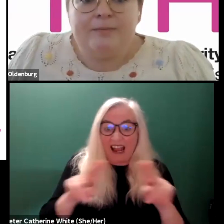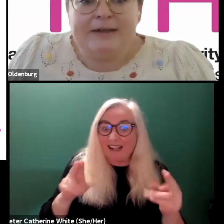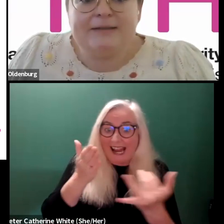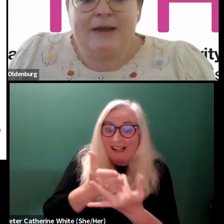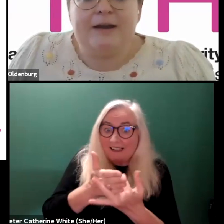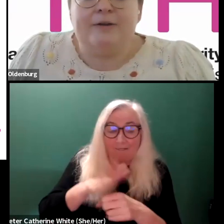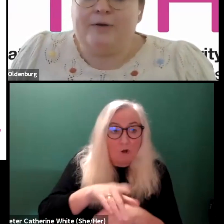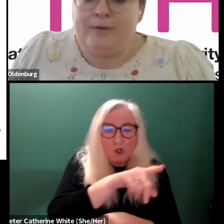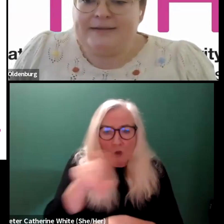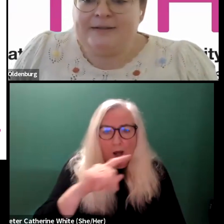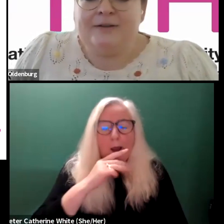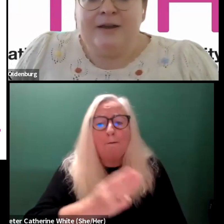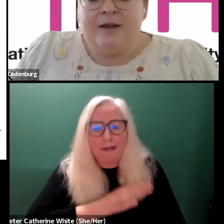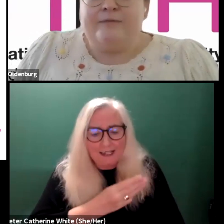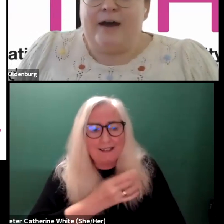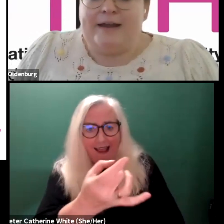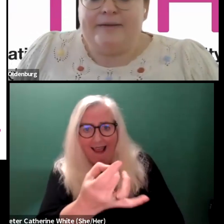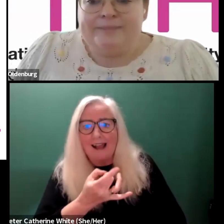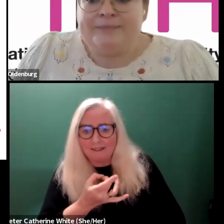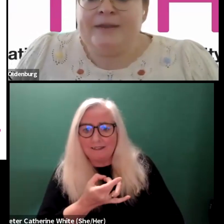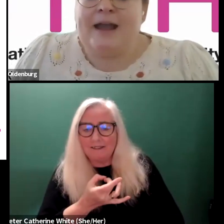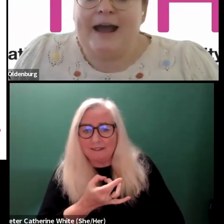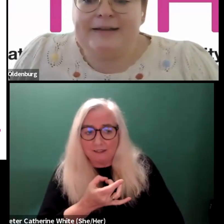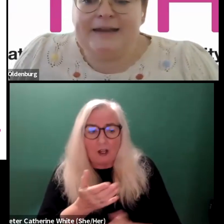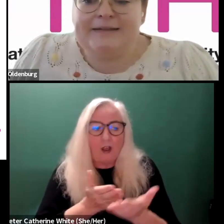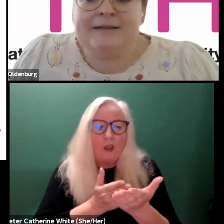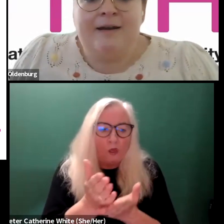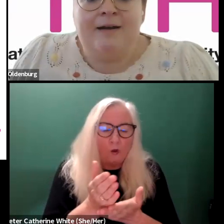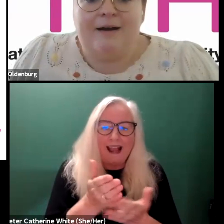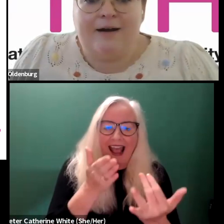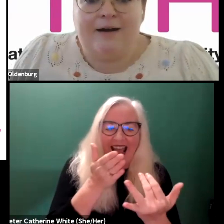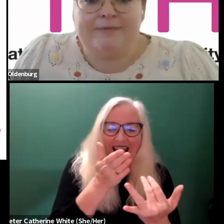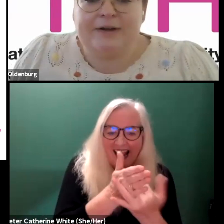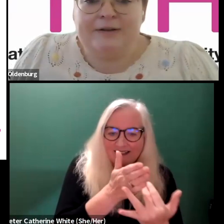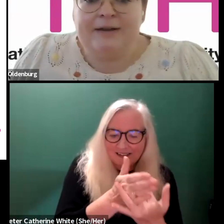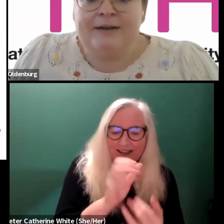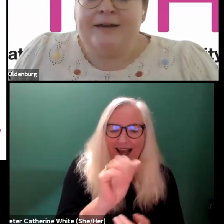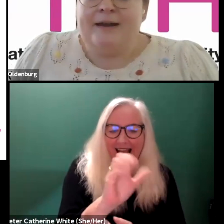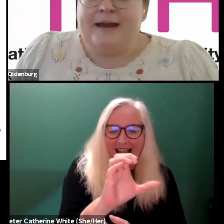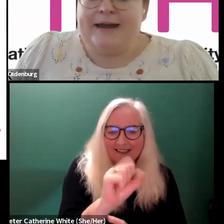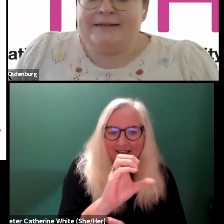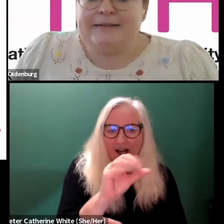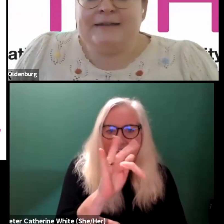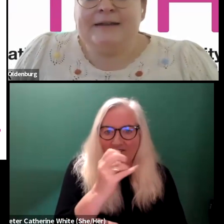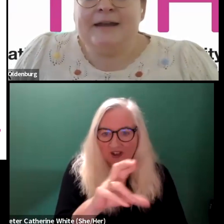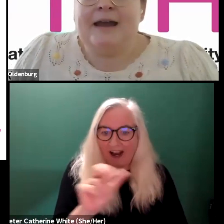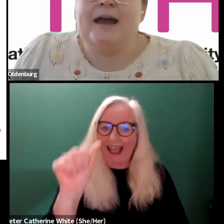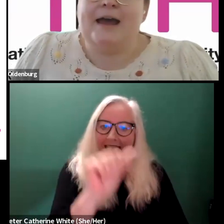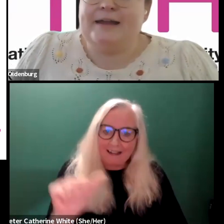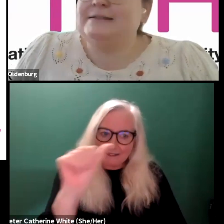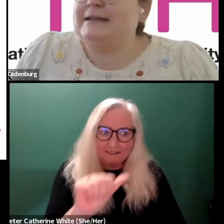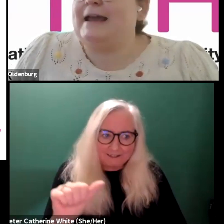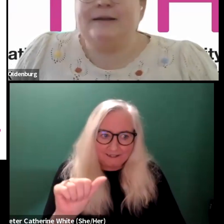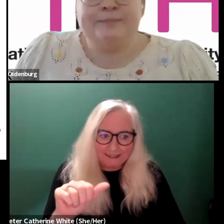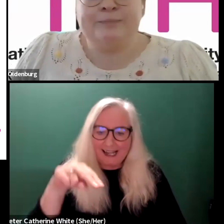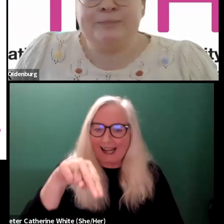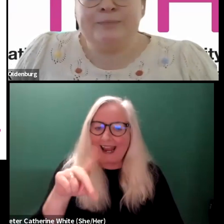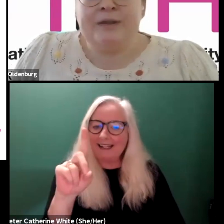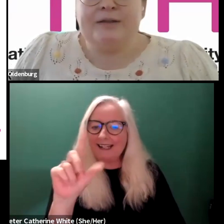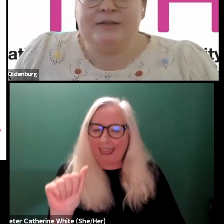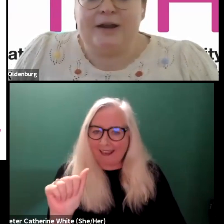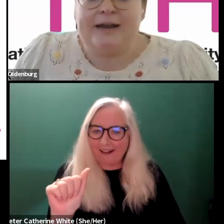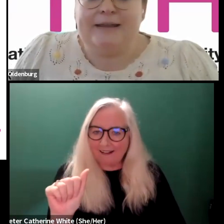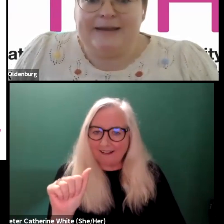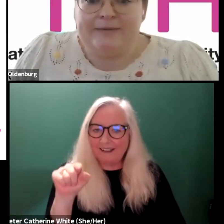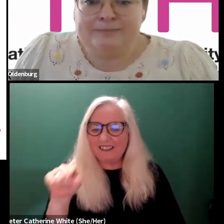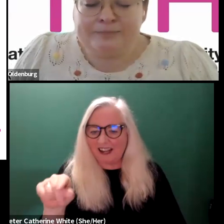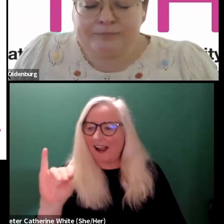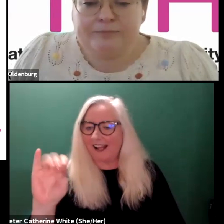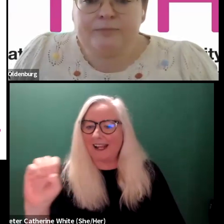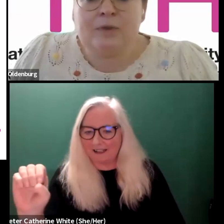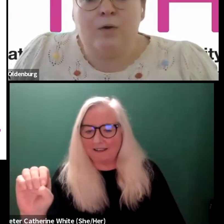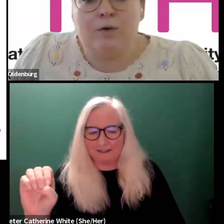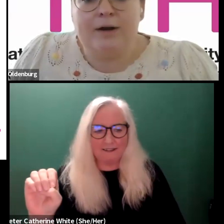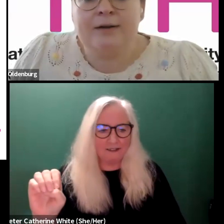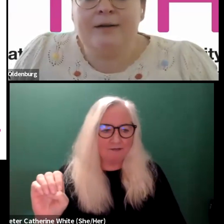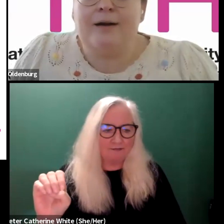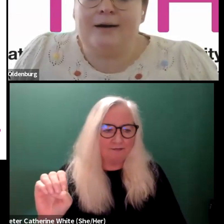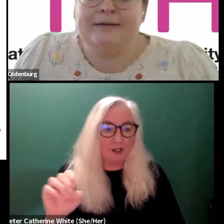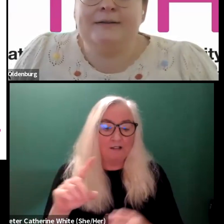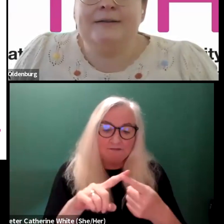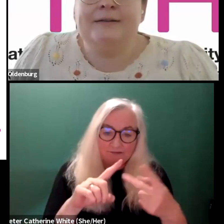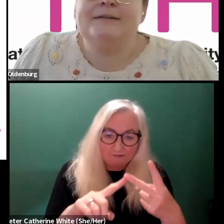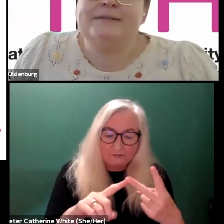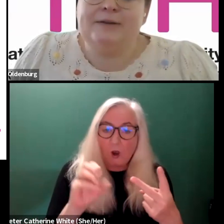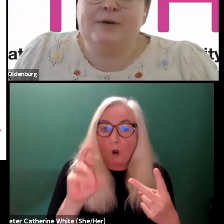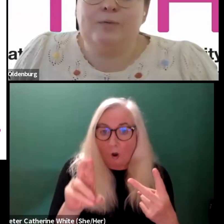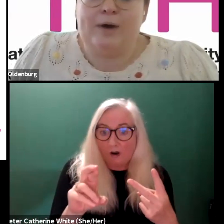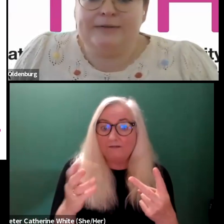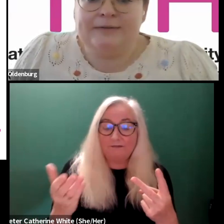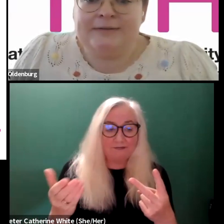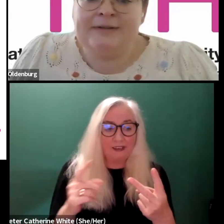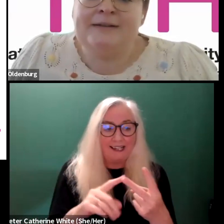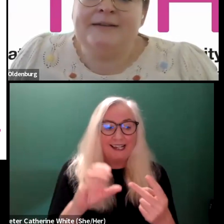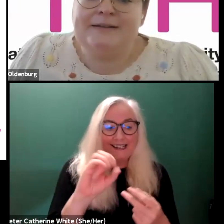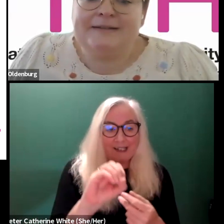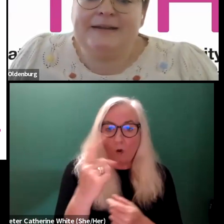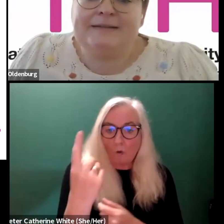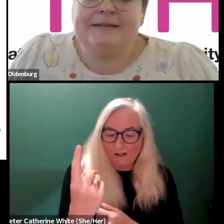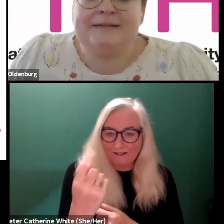Via access Officer. nda.ie or on 0 1. 6 0 8 0.